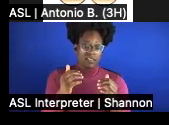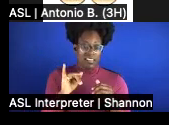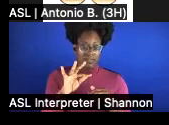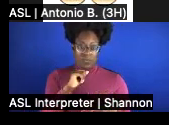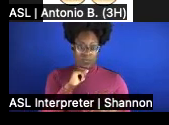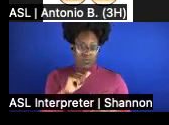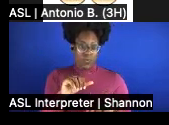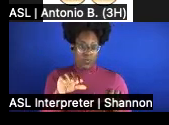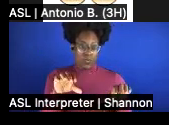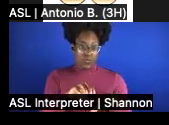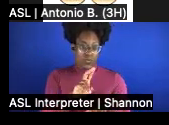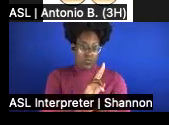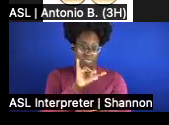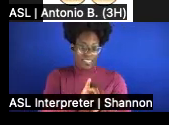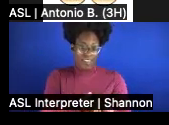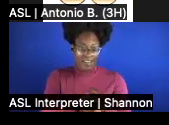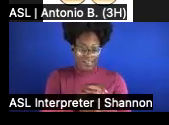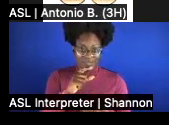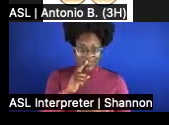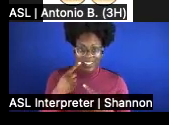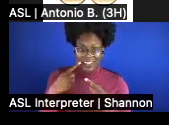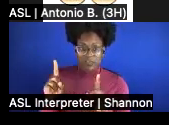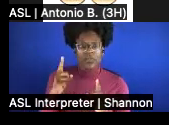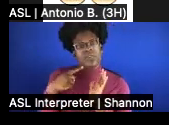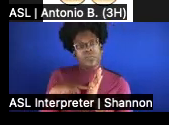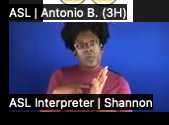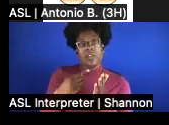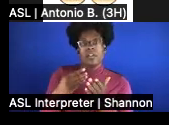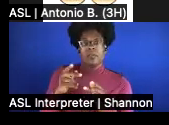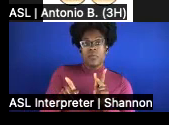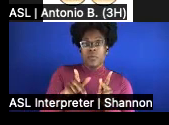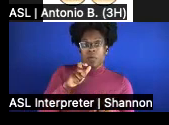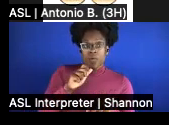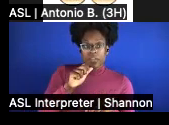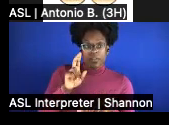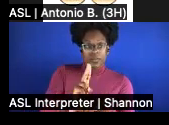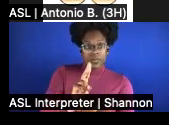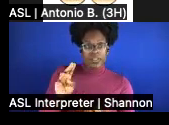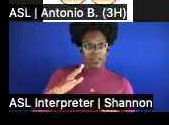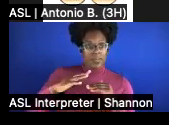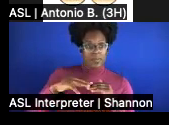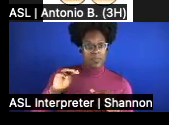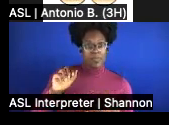use minimal marking, as I mentioned, but their questions were 68% unattempted. A total flop,